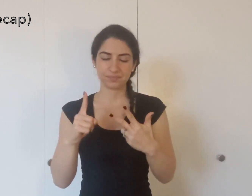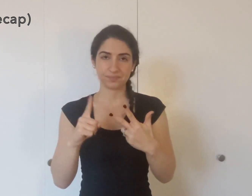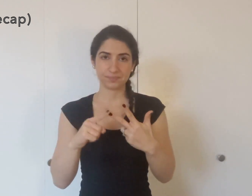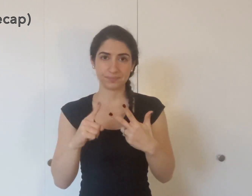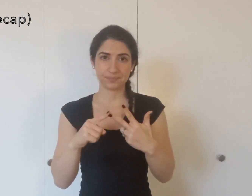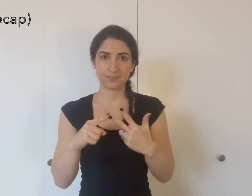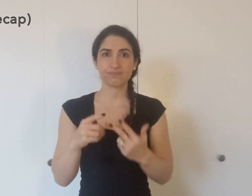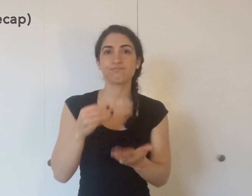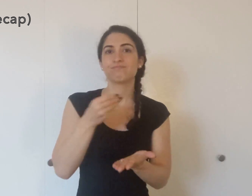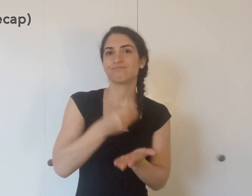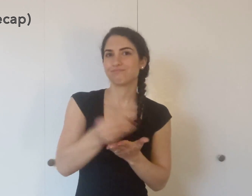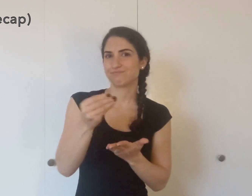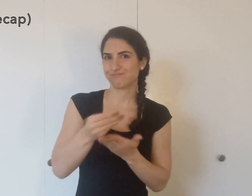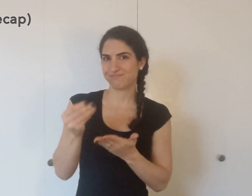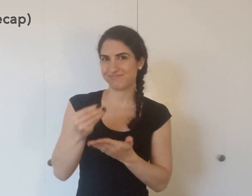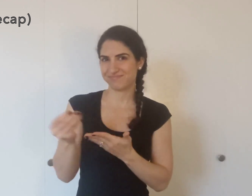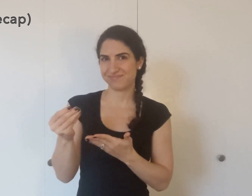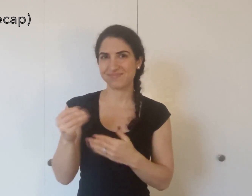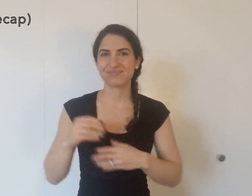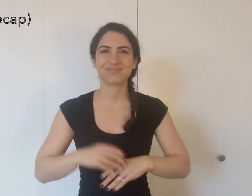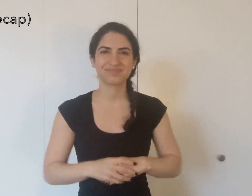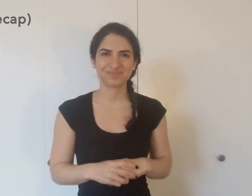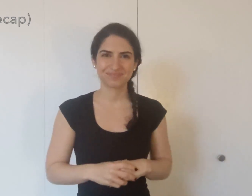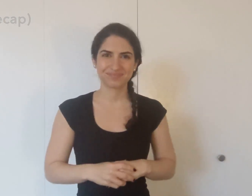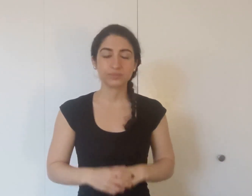SHOP, SHOPPING